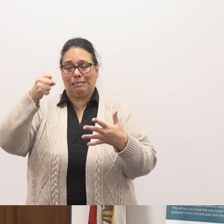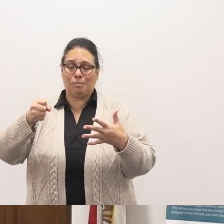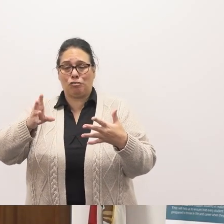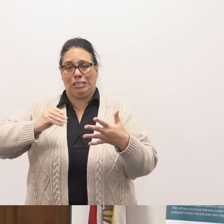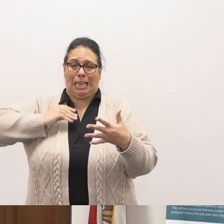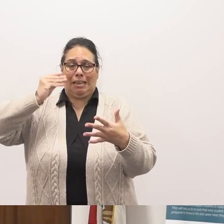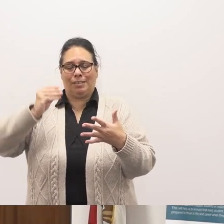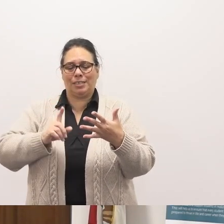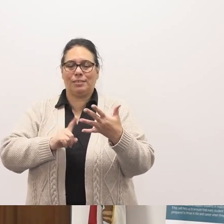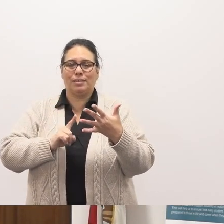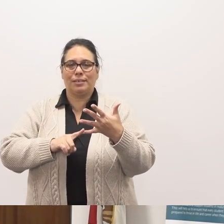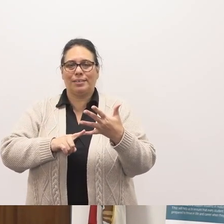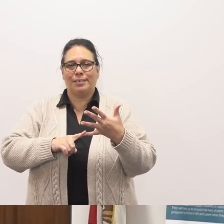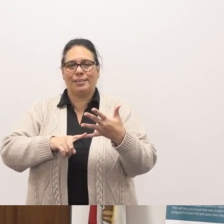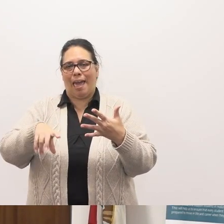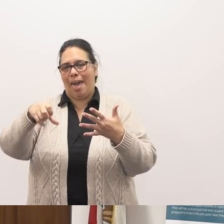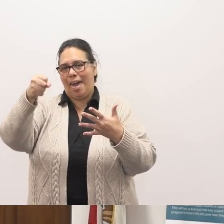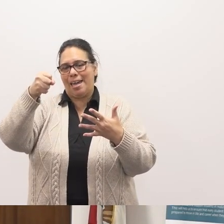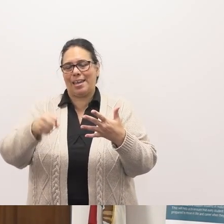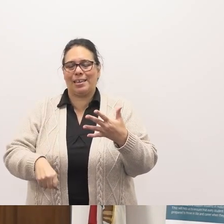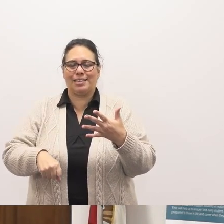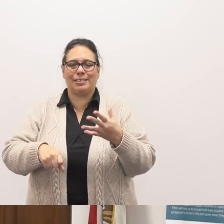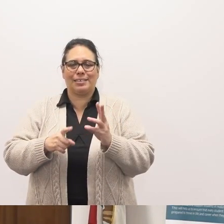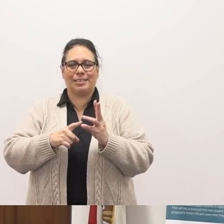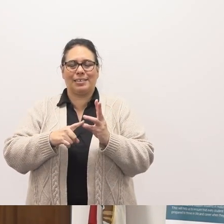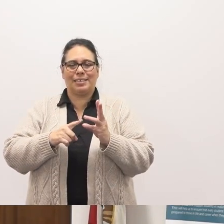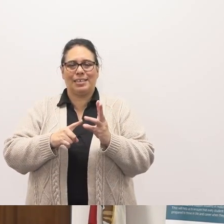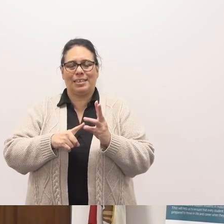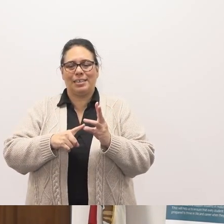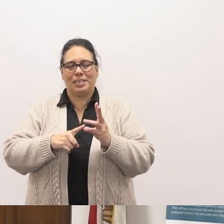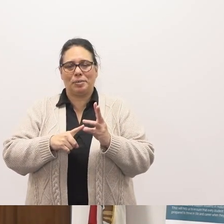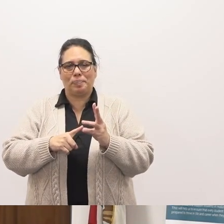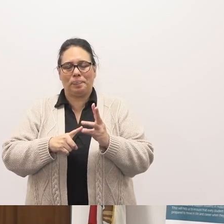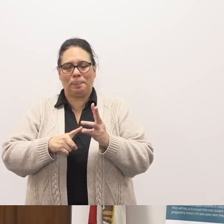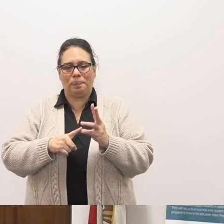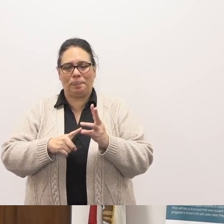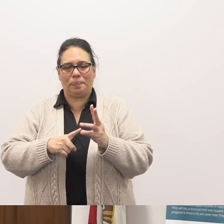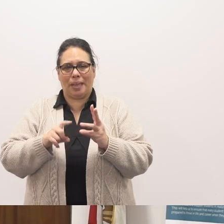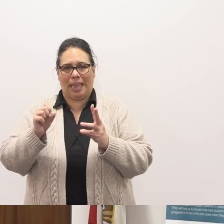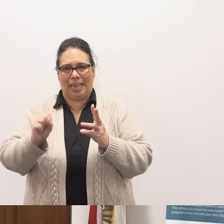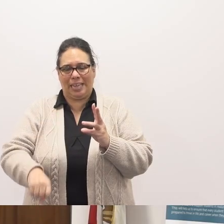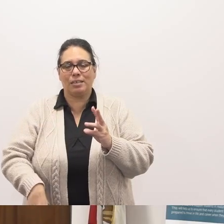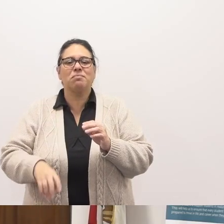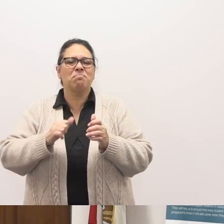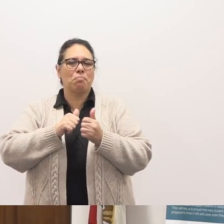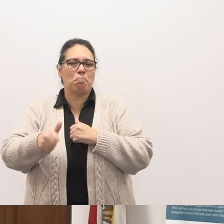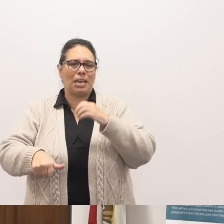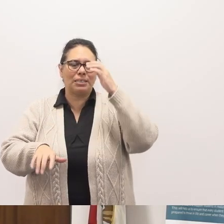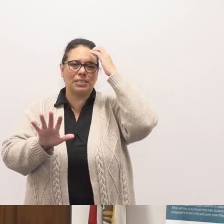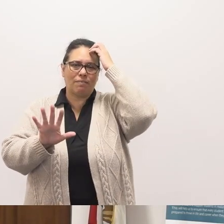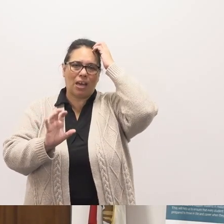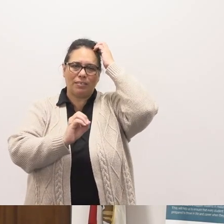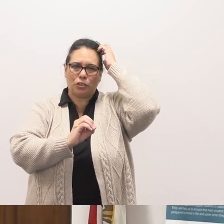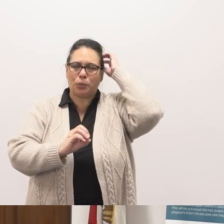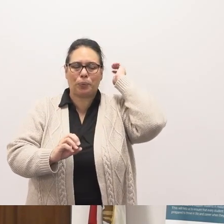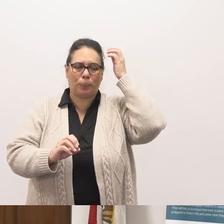Member Miller? - Aye. And student member Arroyo, preferential vote? Aye. That passes 5-0.